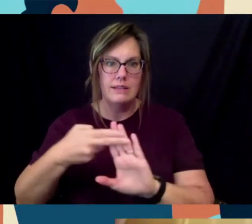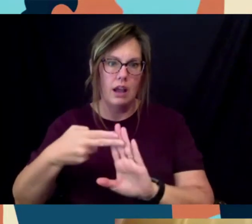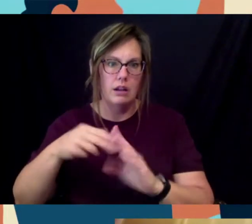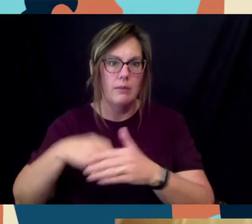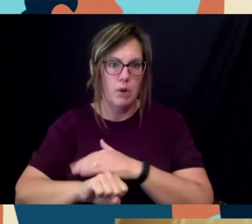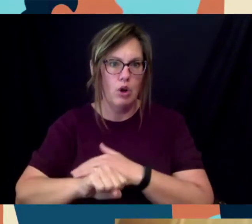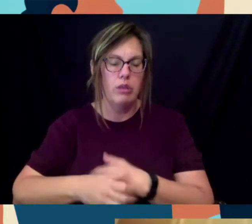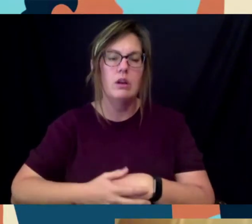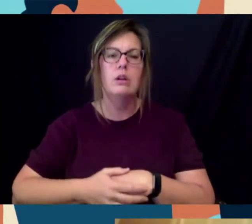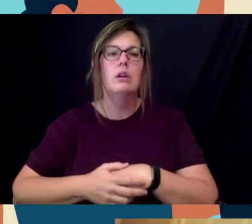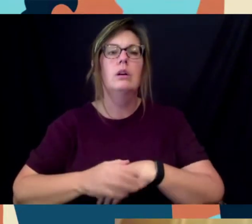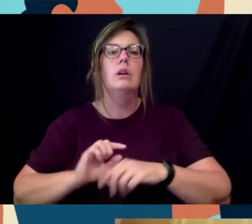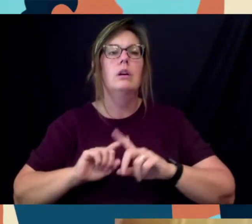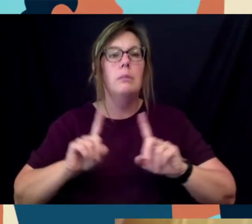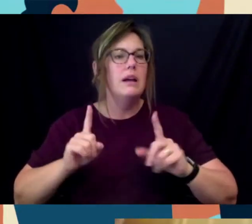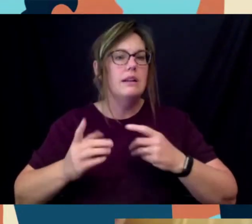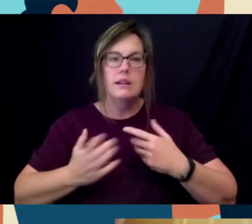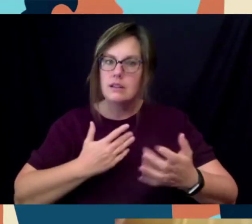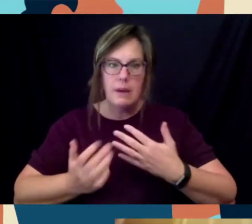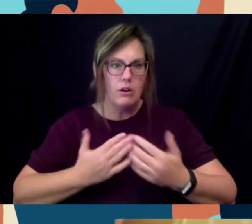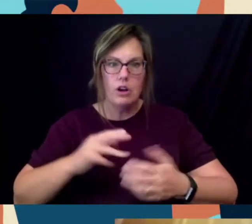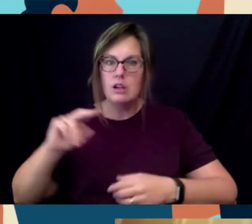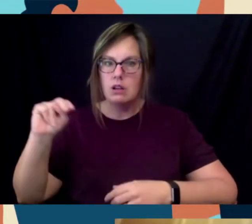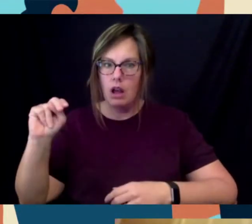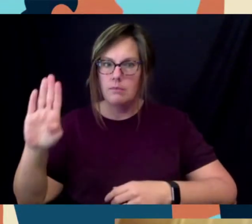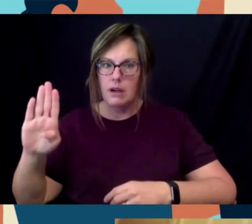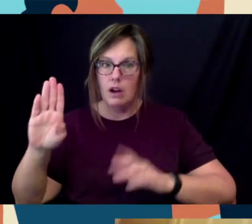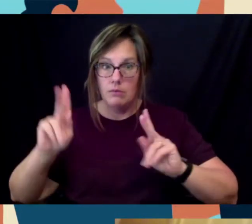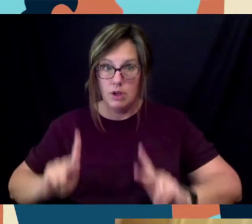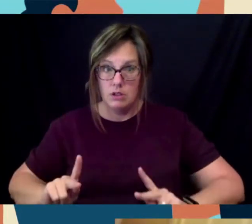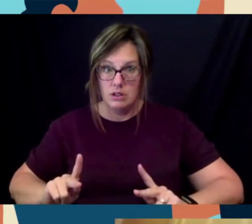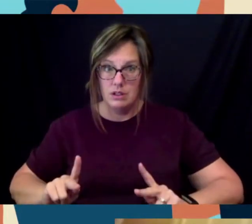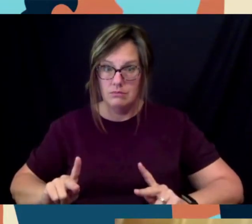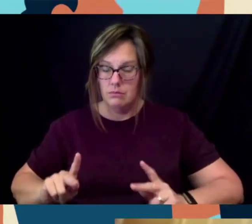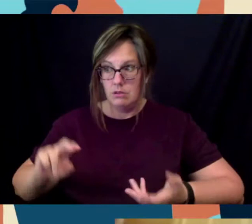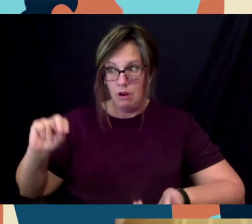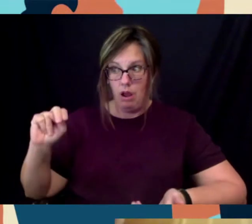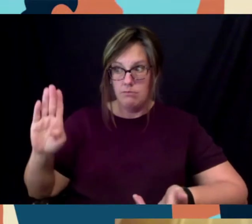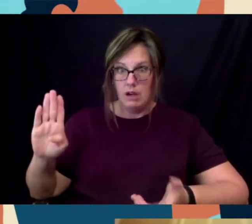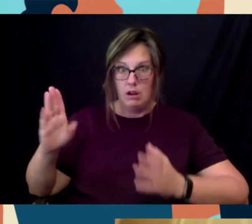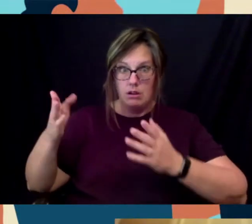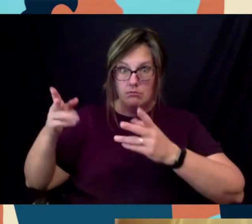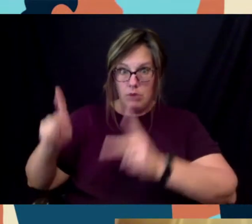matter because a non-binary person is a non-binary person no matter how they look or how they present